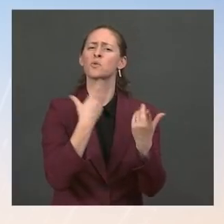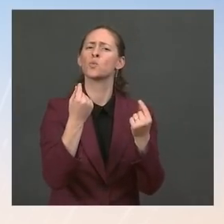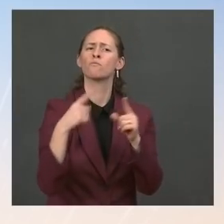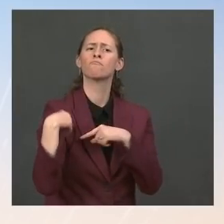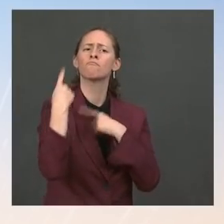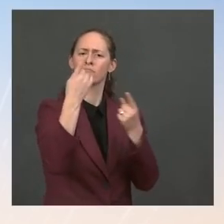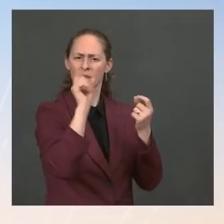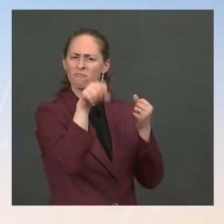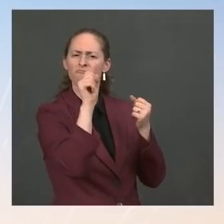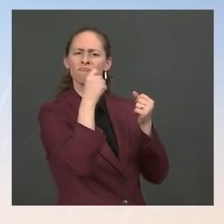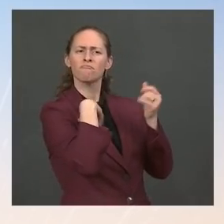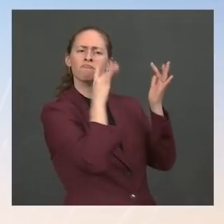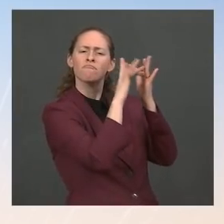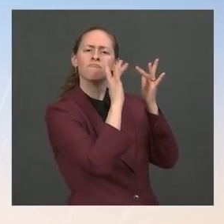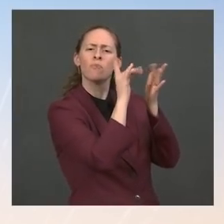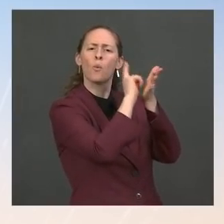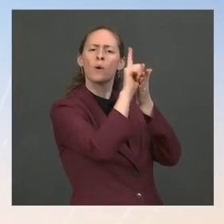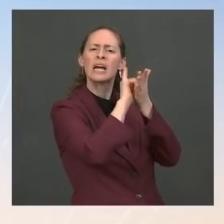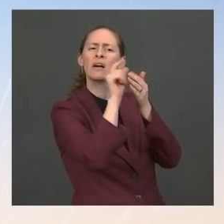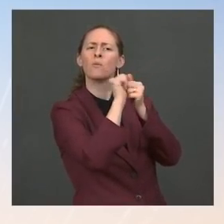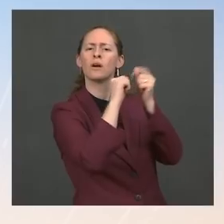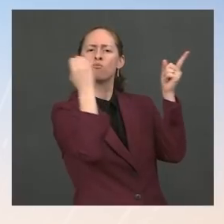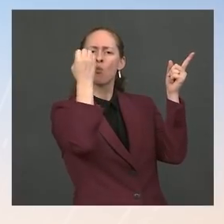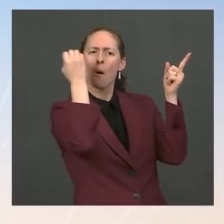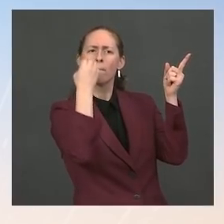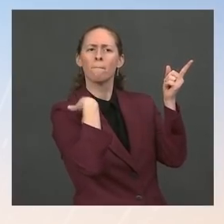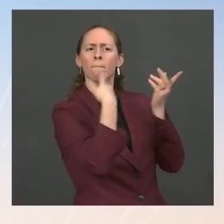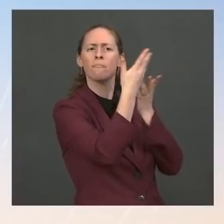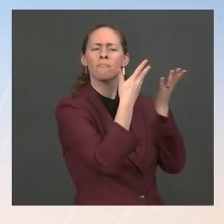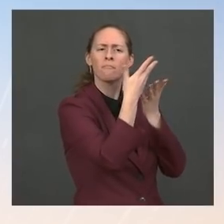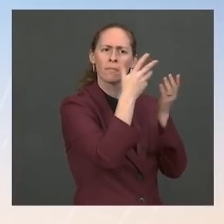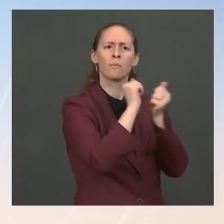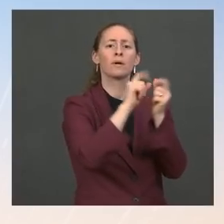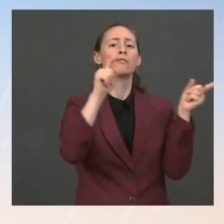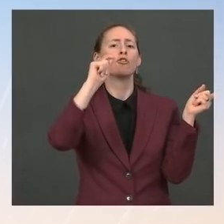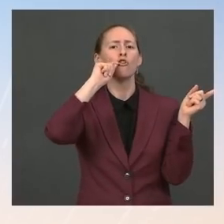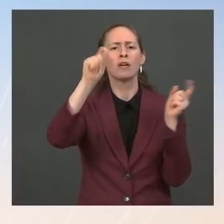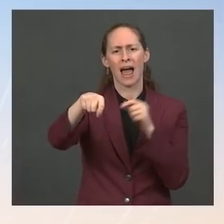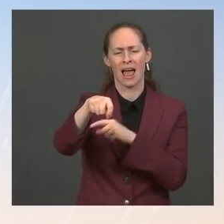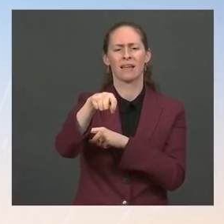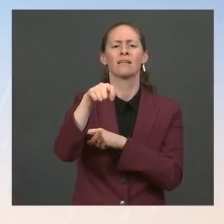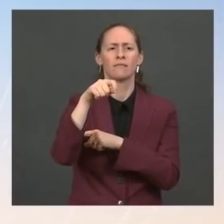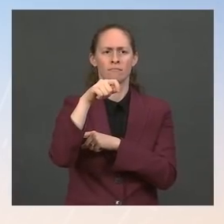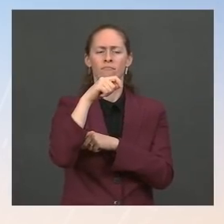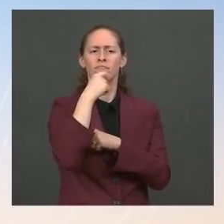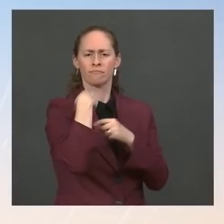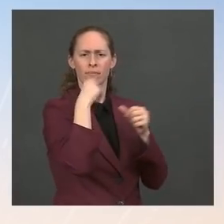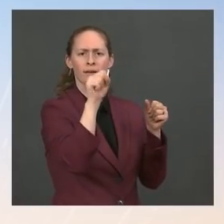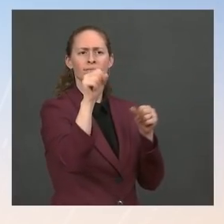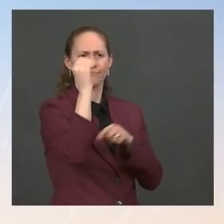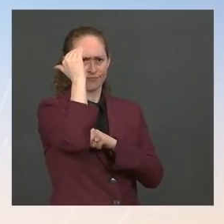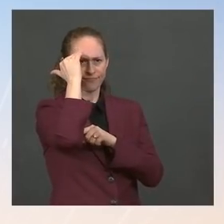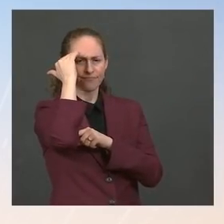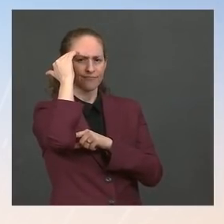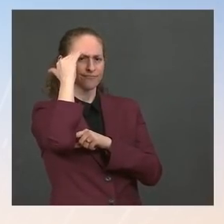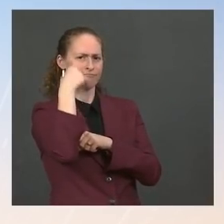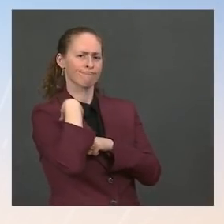including with Ukraine -- but about our concern about these reports. And during these meetings, we've, of course, been discussing our concerns